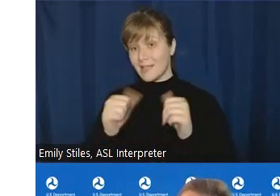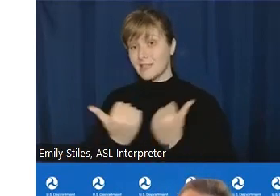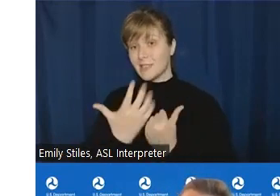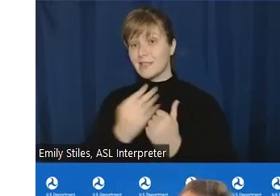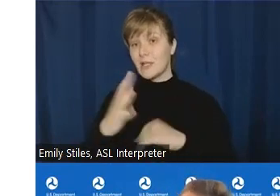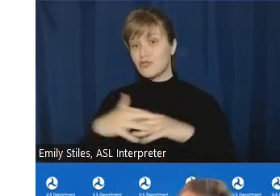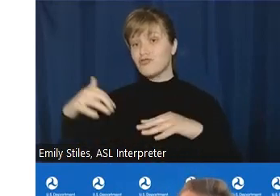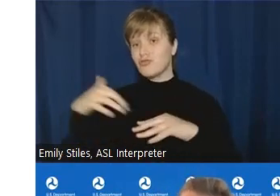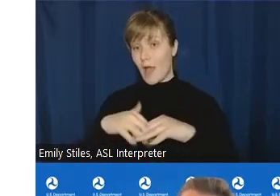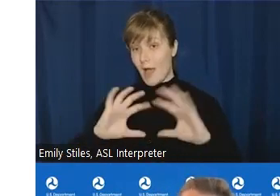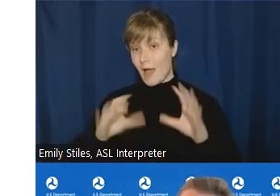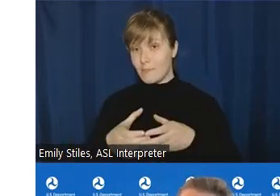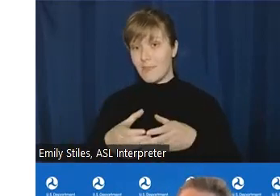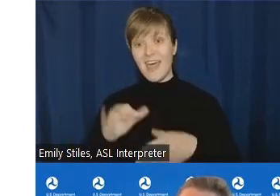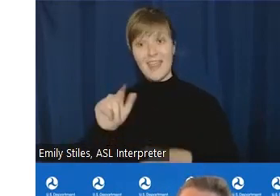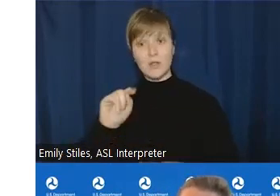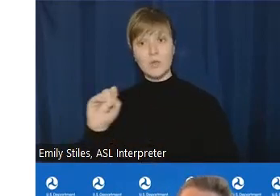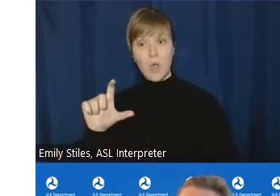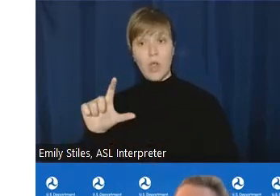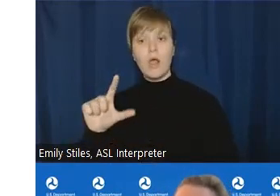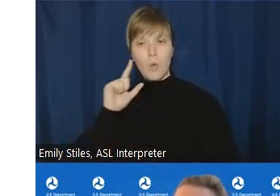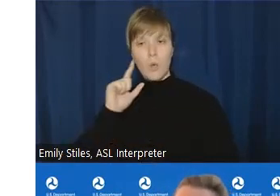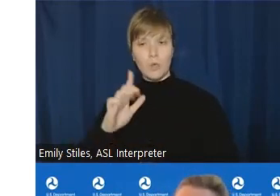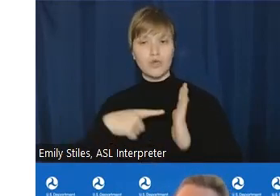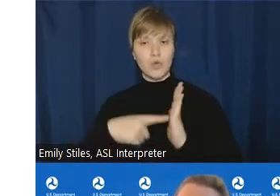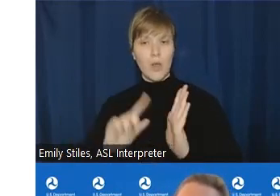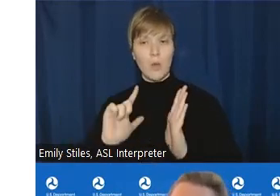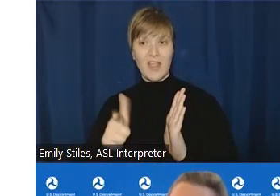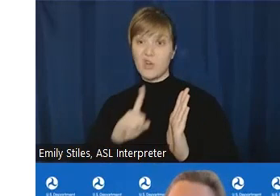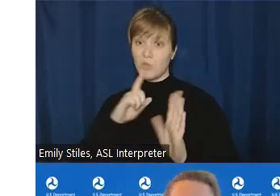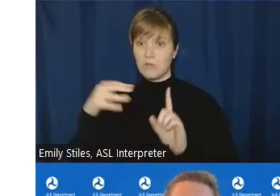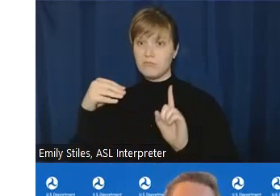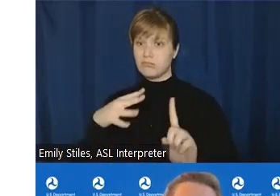I am going to show you a little bit later really shines a light on some of the best kept secrets,